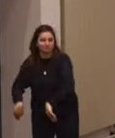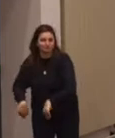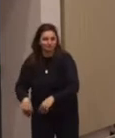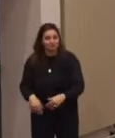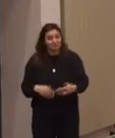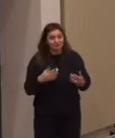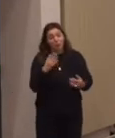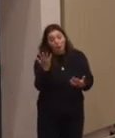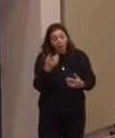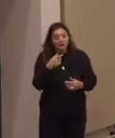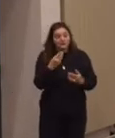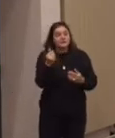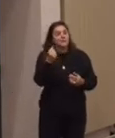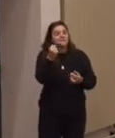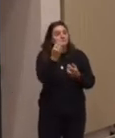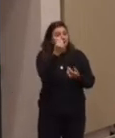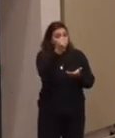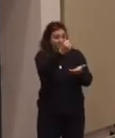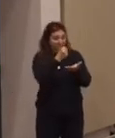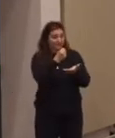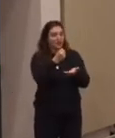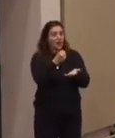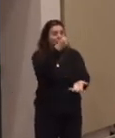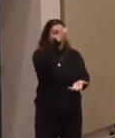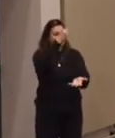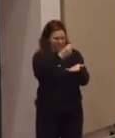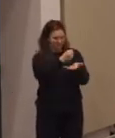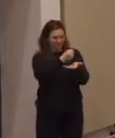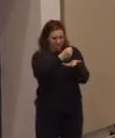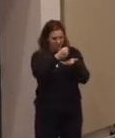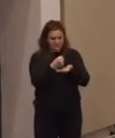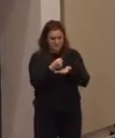where there is budget cuts. We also often see in emergencies that there